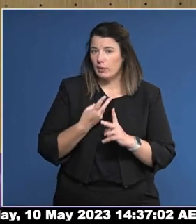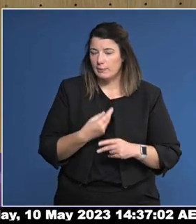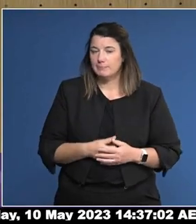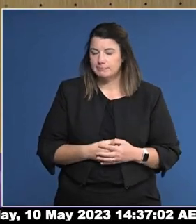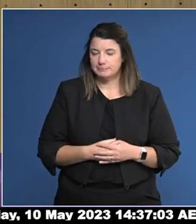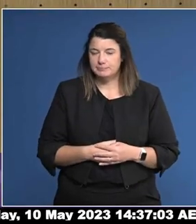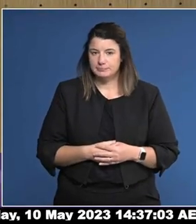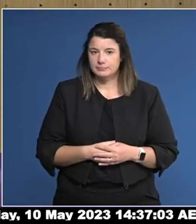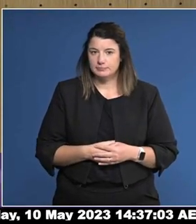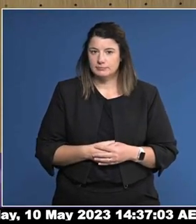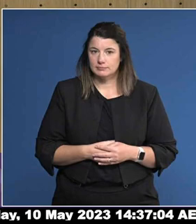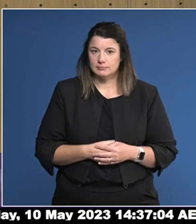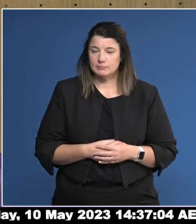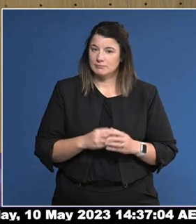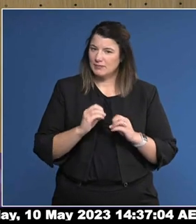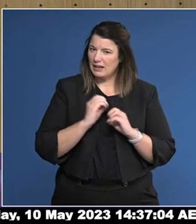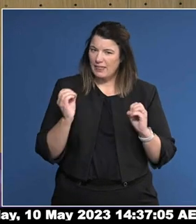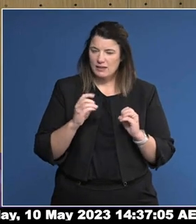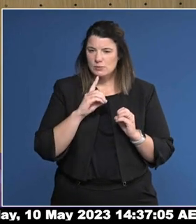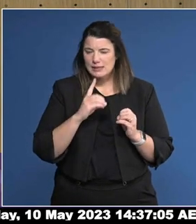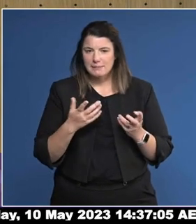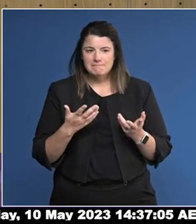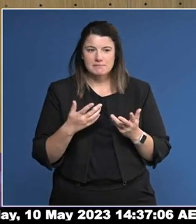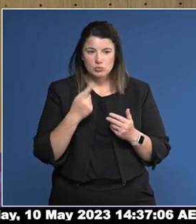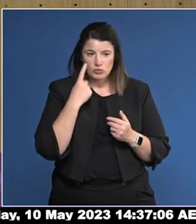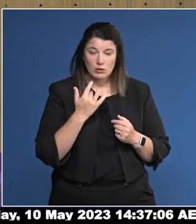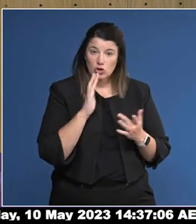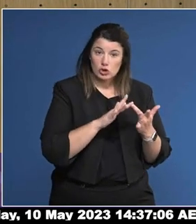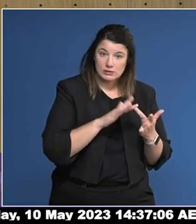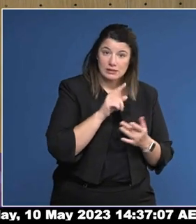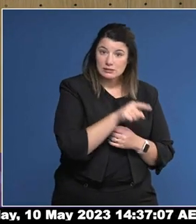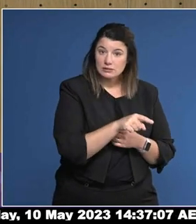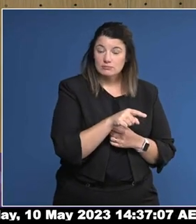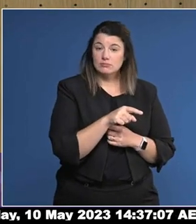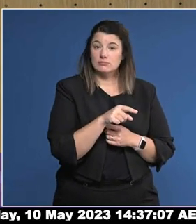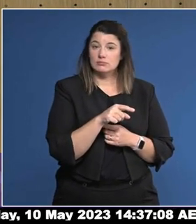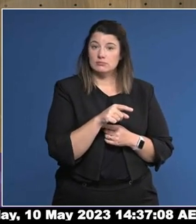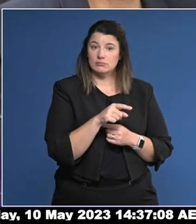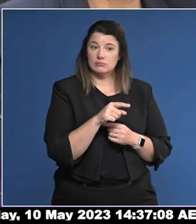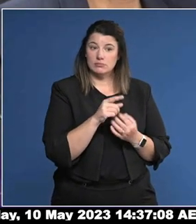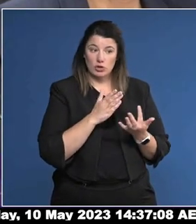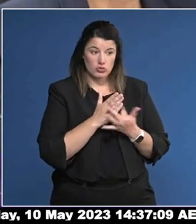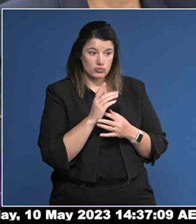There's nothing in the records to indicate the attempts to contact the father were done at any time in person?